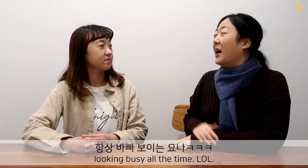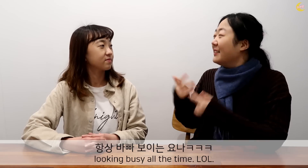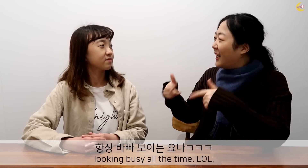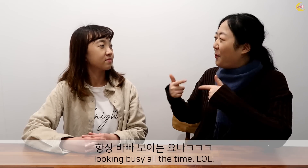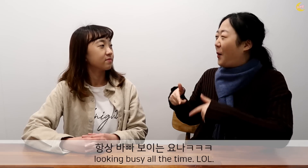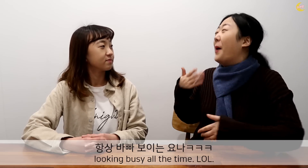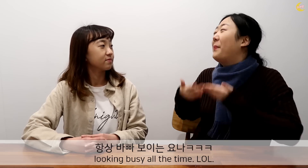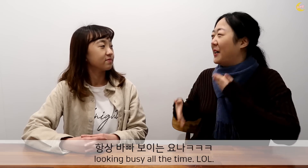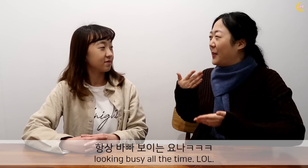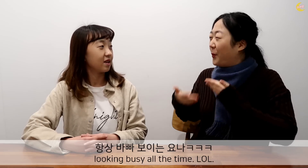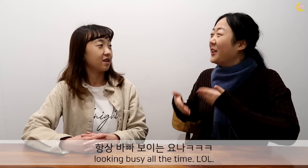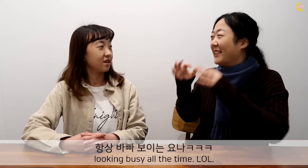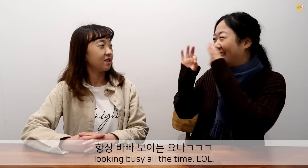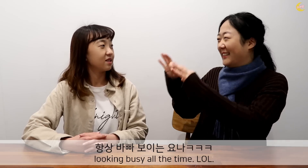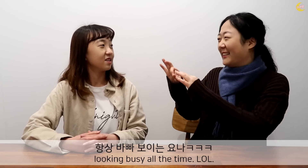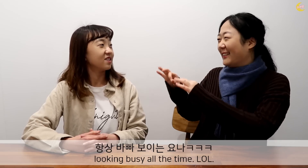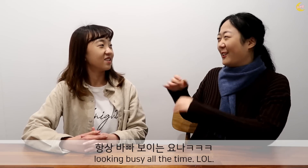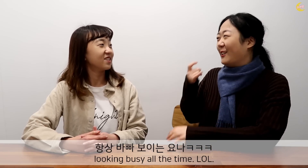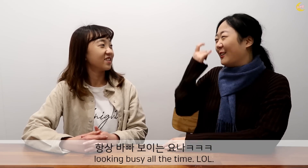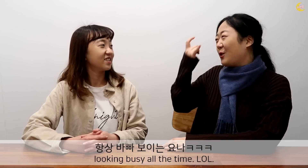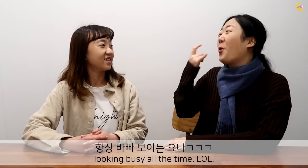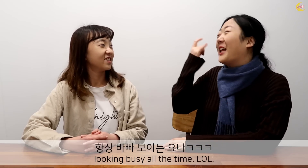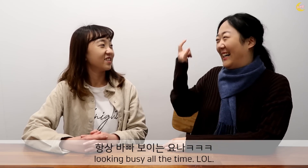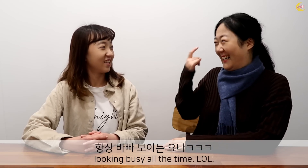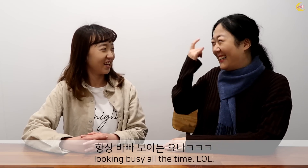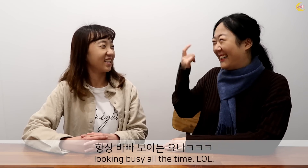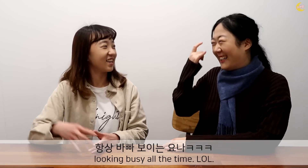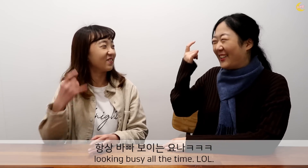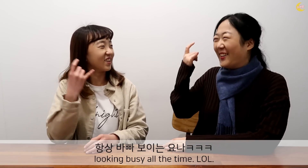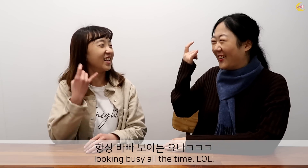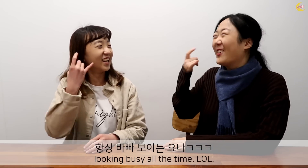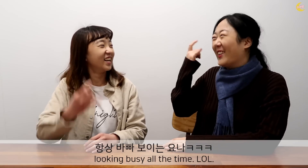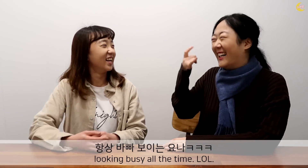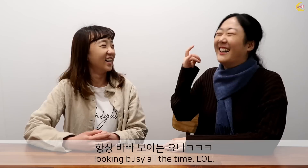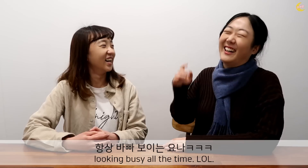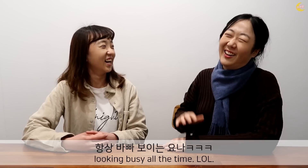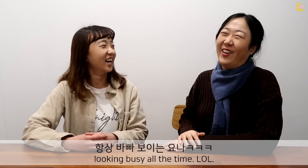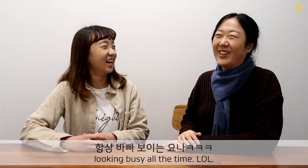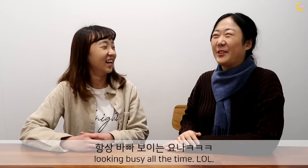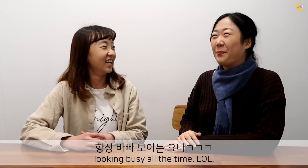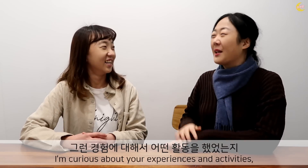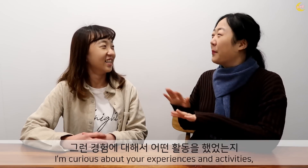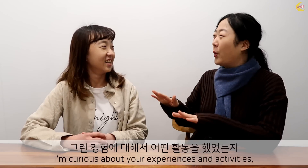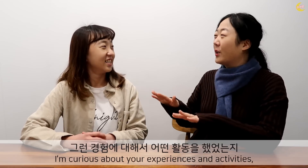looking busy all the time. LOL.